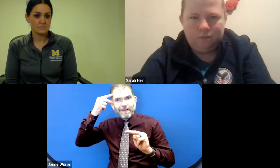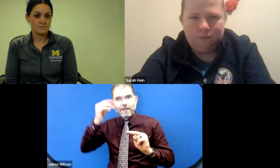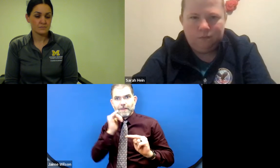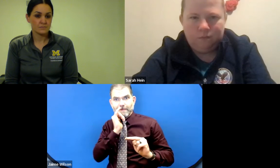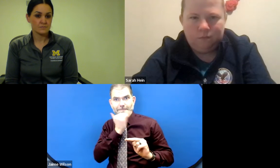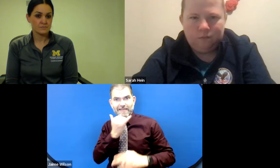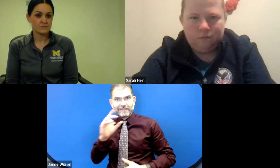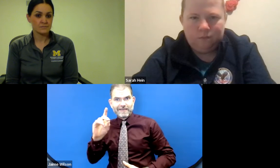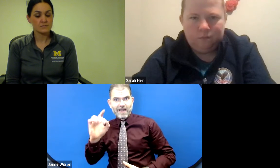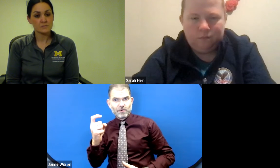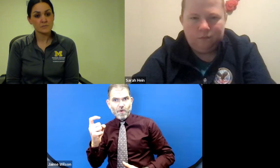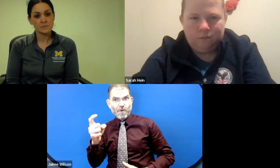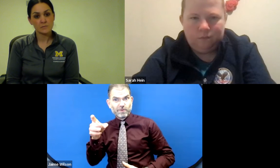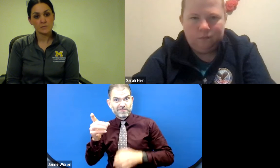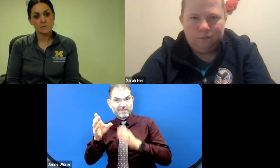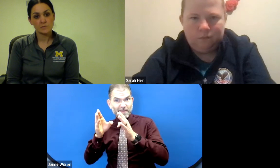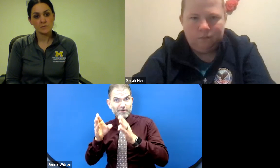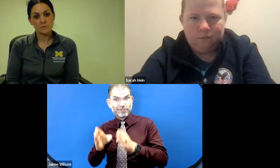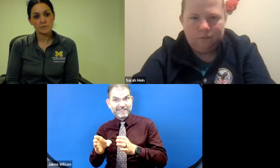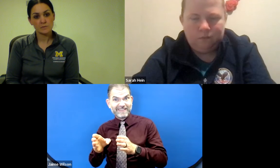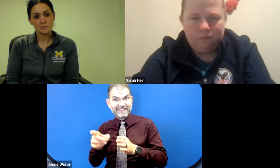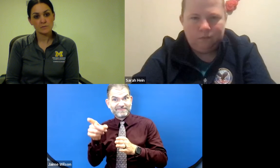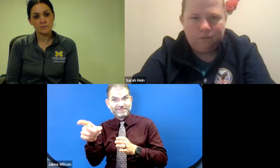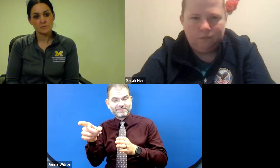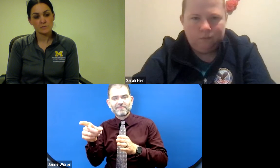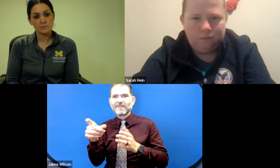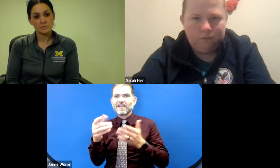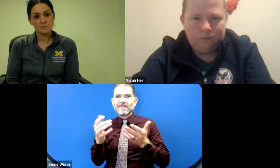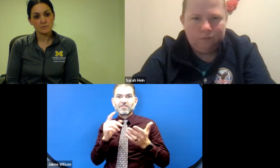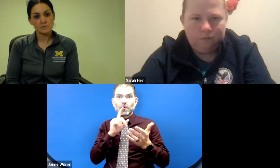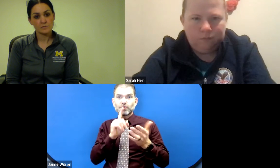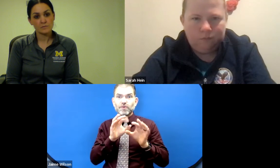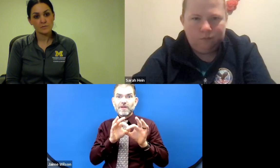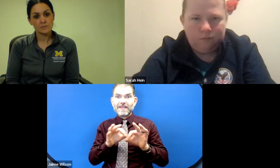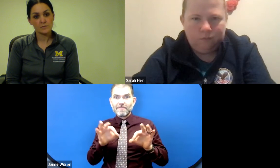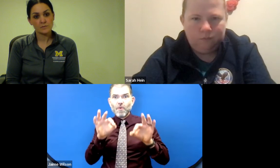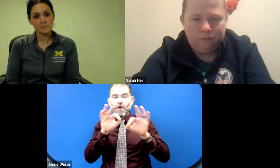ASL Interpreter: And so sometimes there can be a misunderstandings or misdiagnoses of an individual.